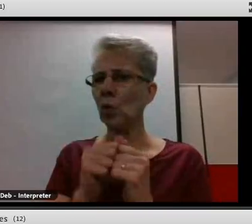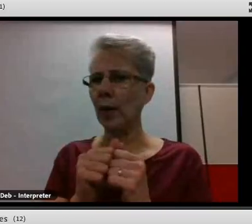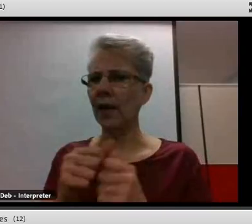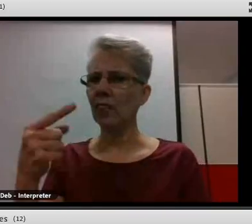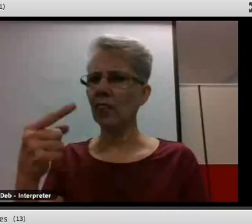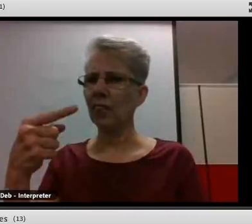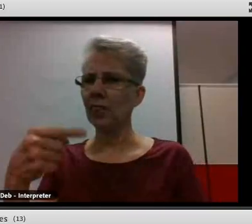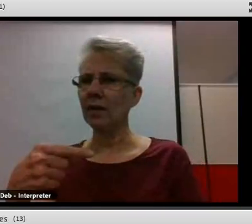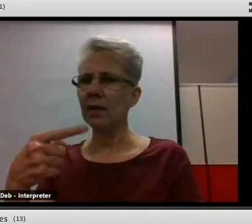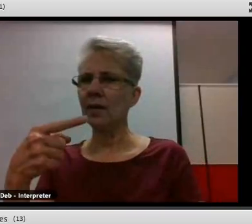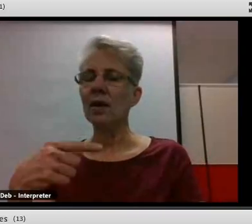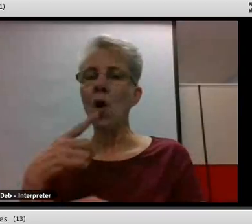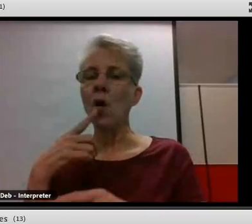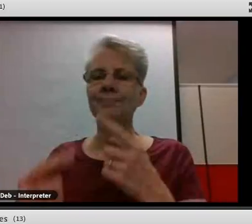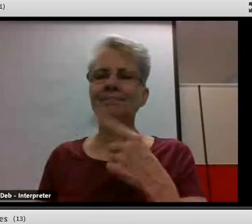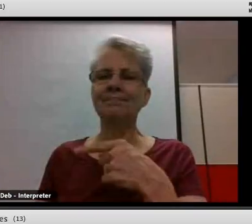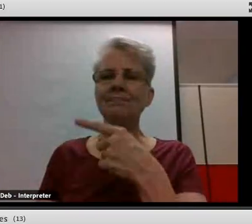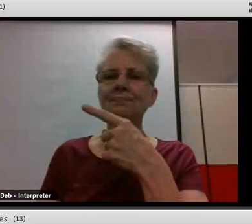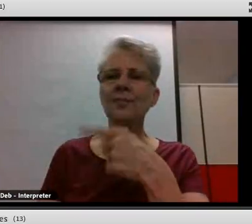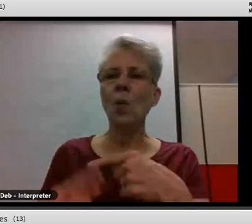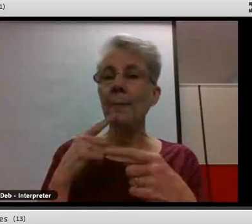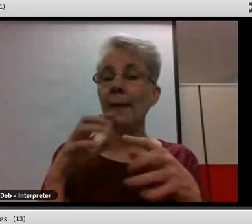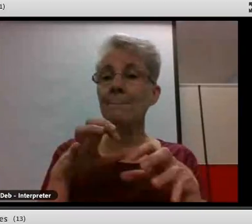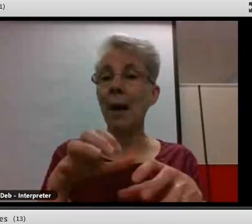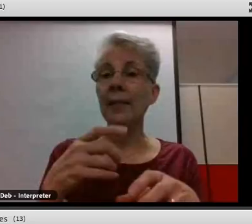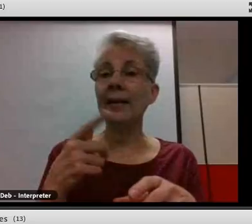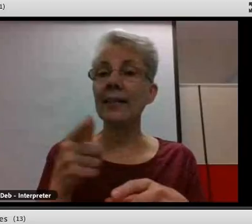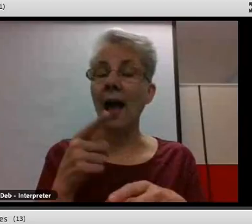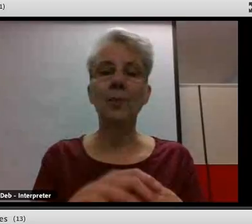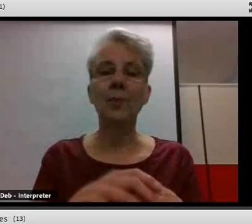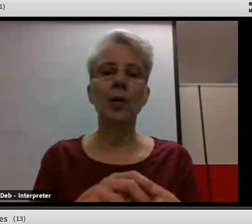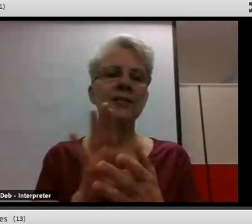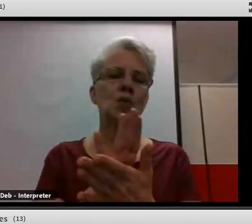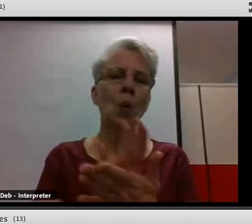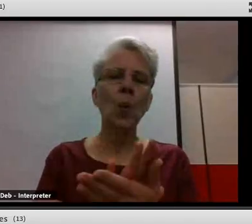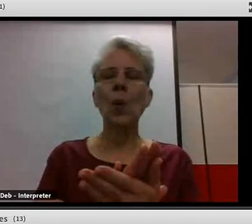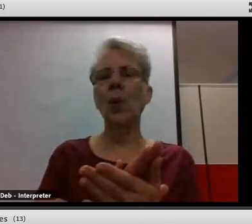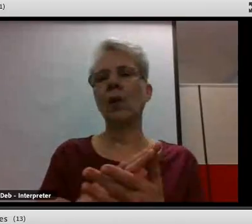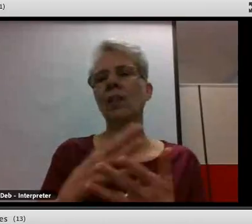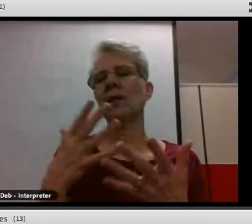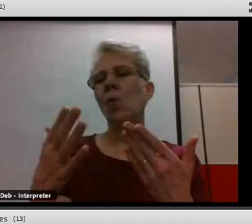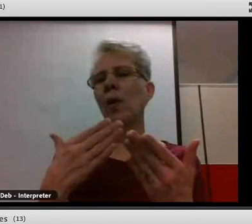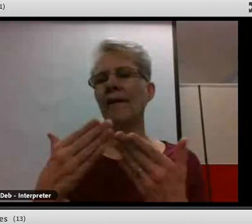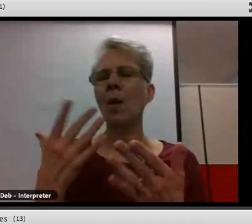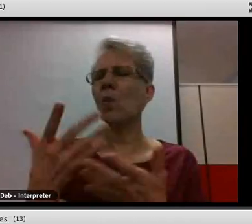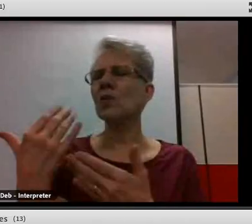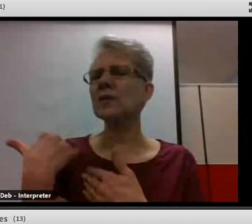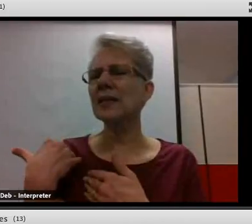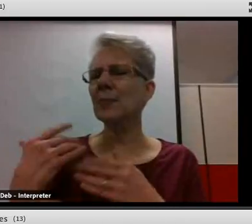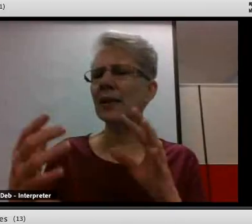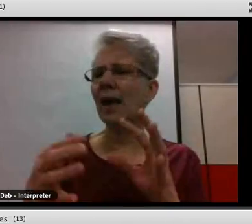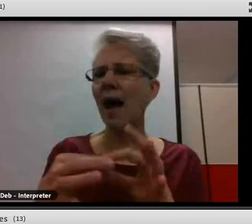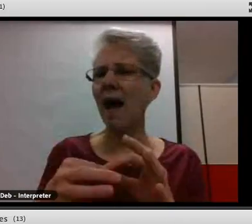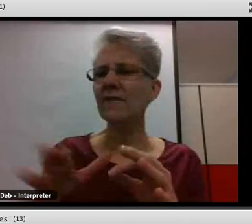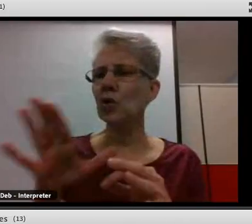operable, understandable, and robust. And there are 12 guidelines. And they talk about --